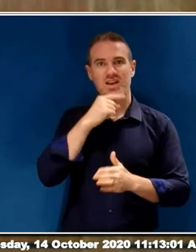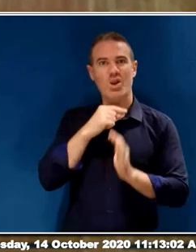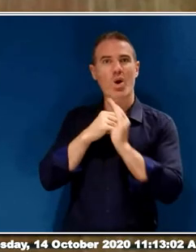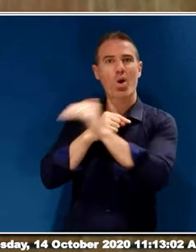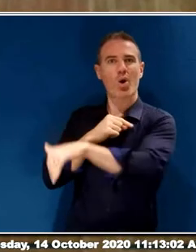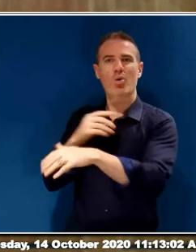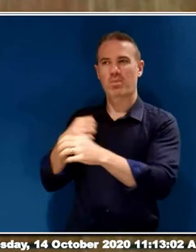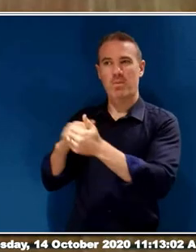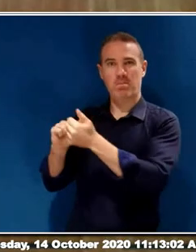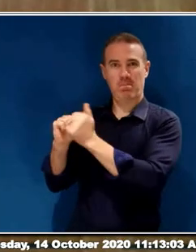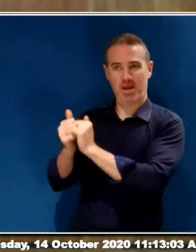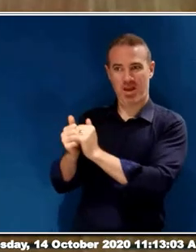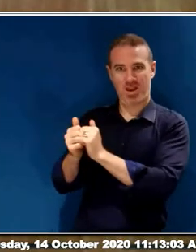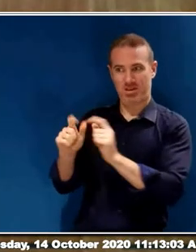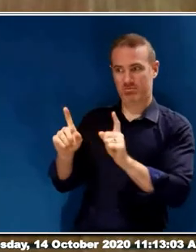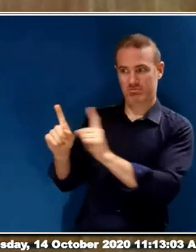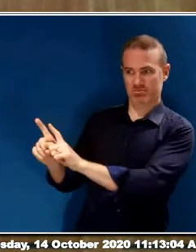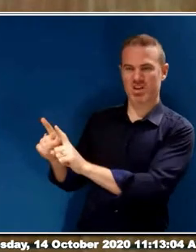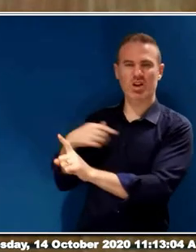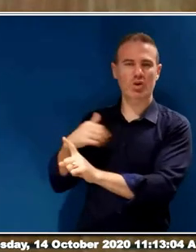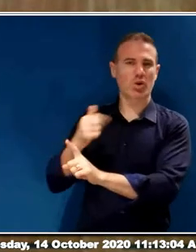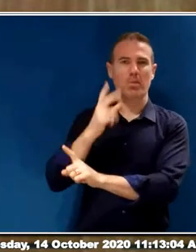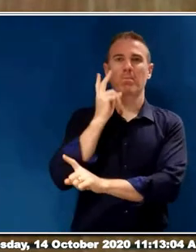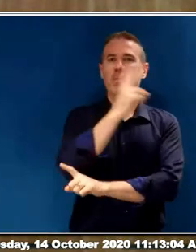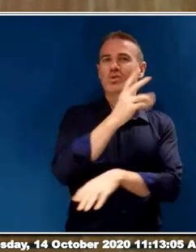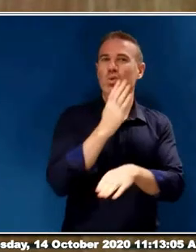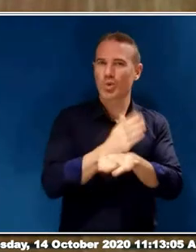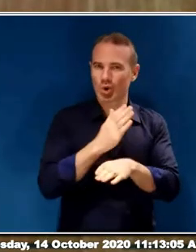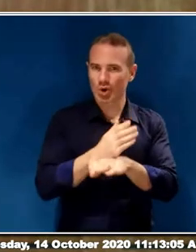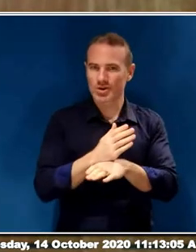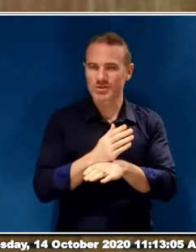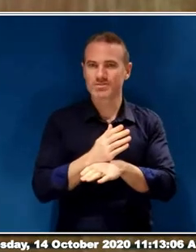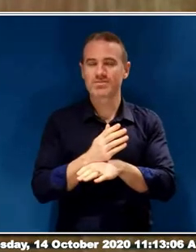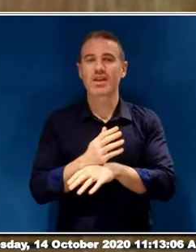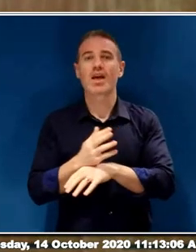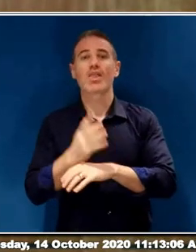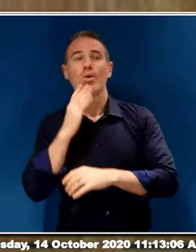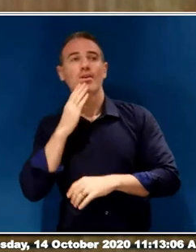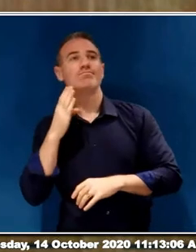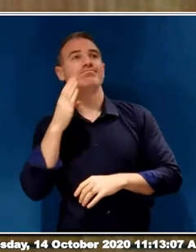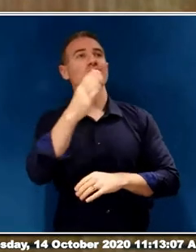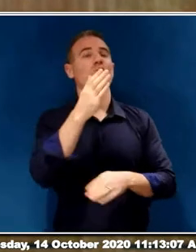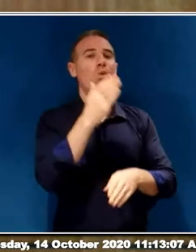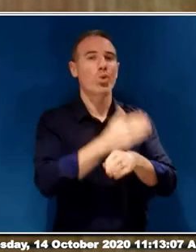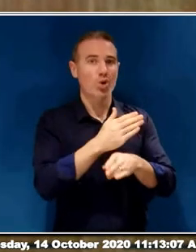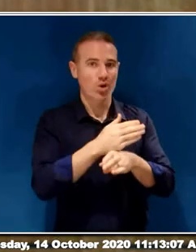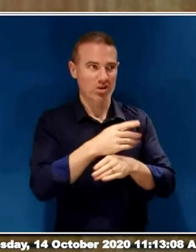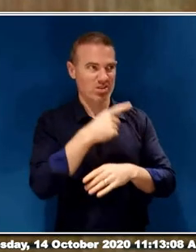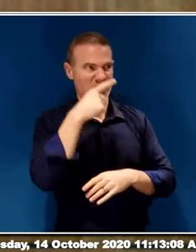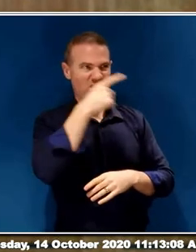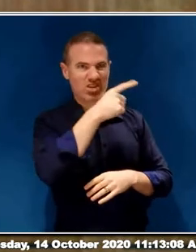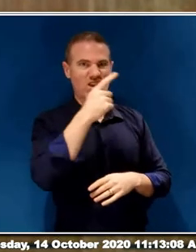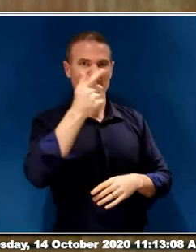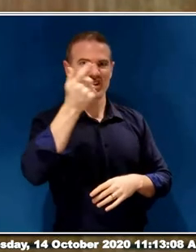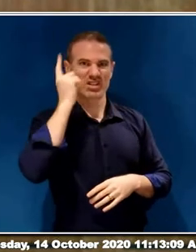On the way home from work I got a phone call from the Principal saying that Kobe can't come to school for the next few days